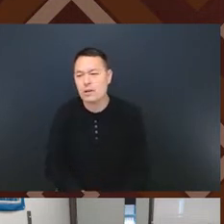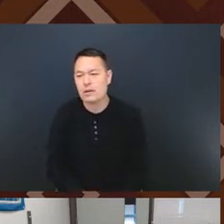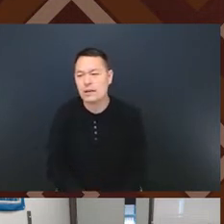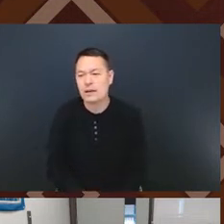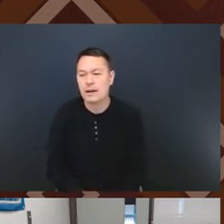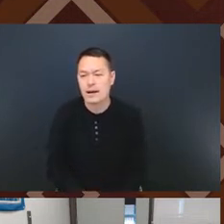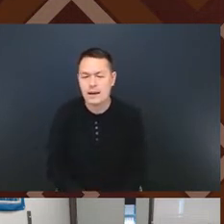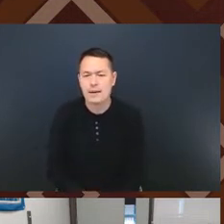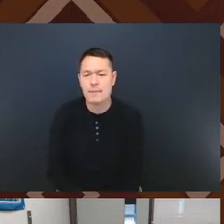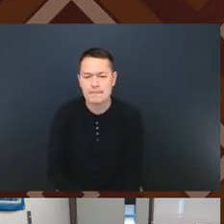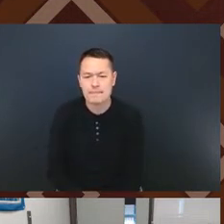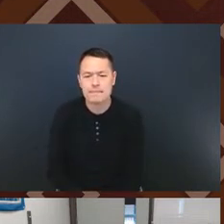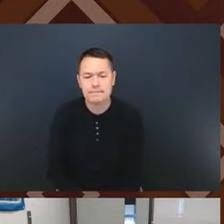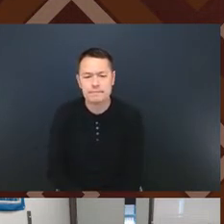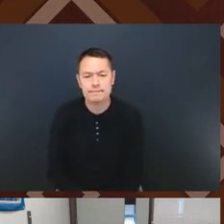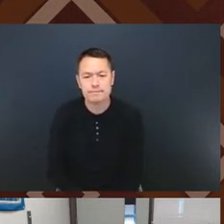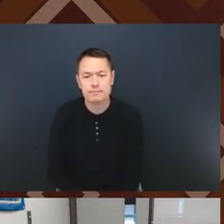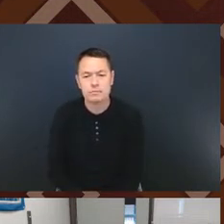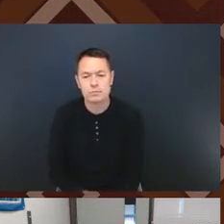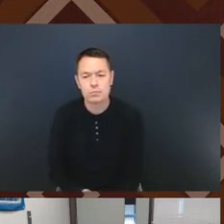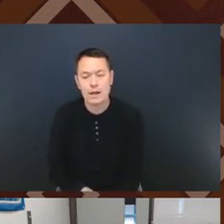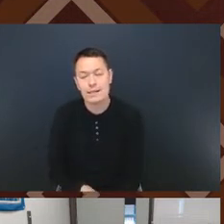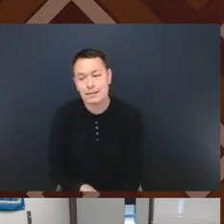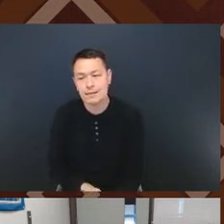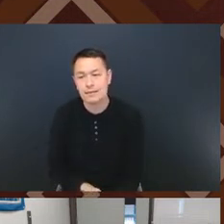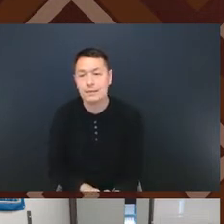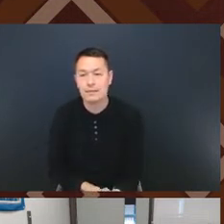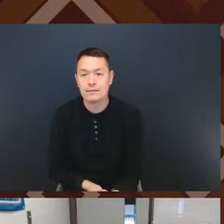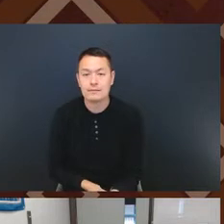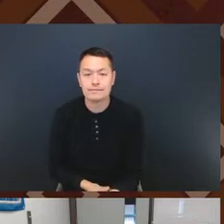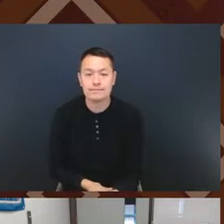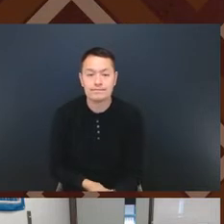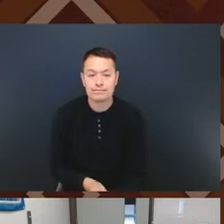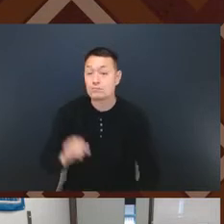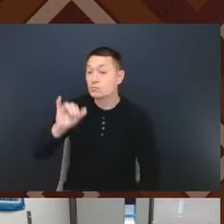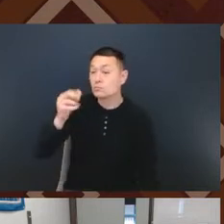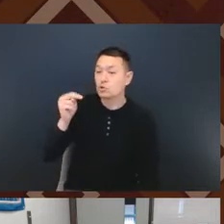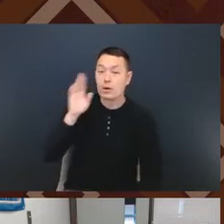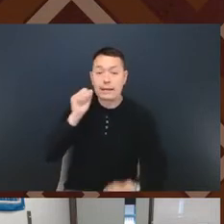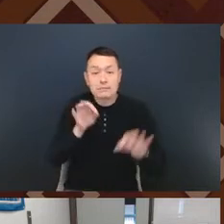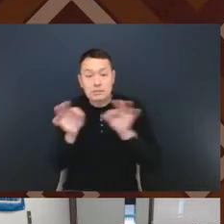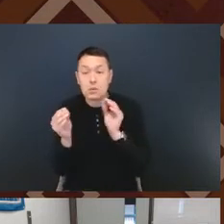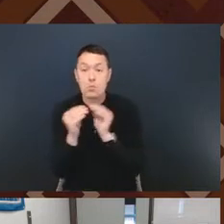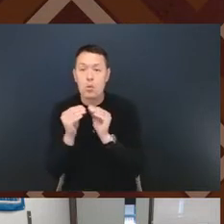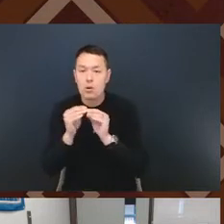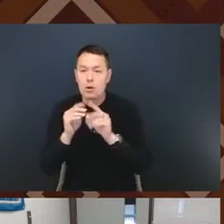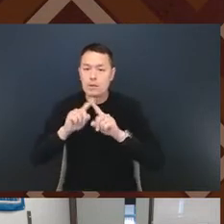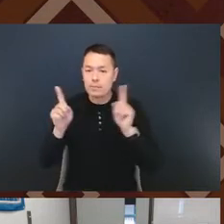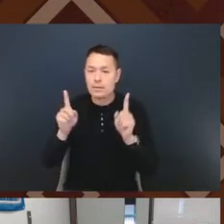then. Well, Mr. Show can talk a little bit about the case of soldier. I do.